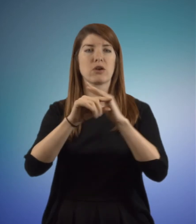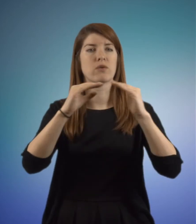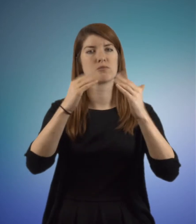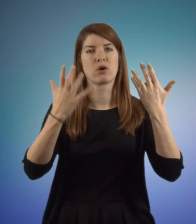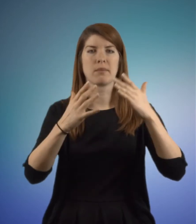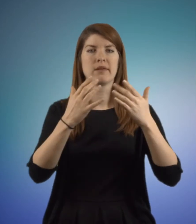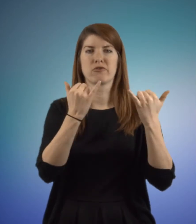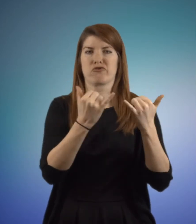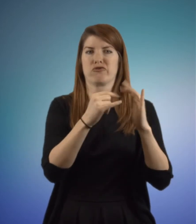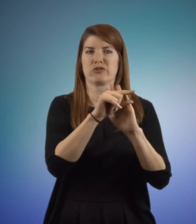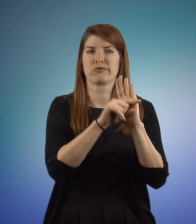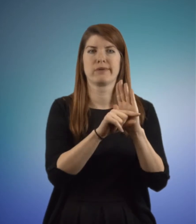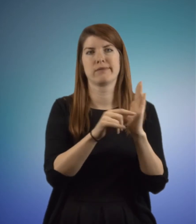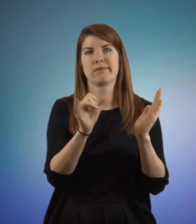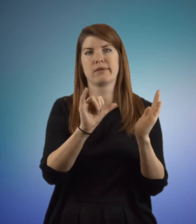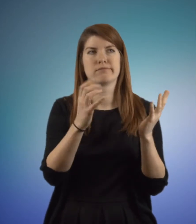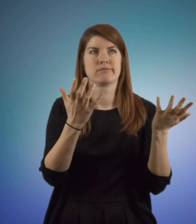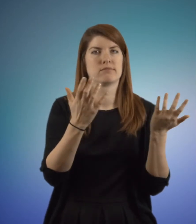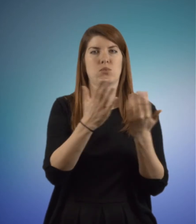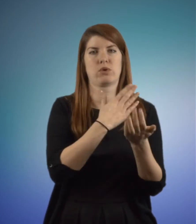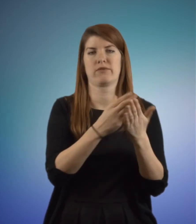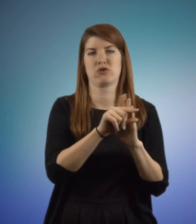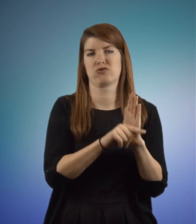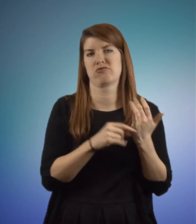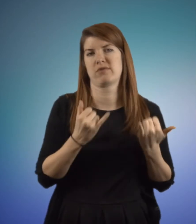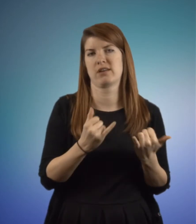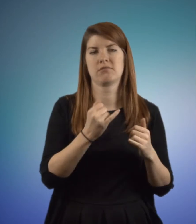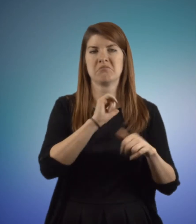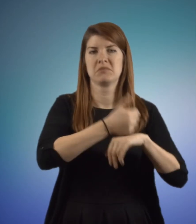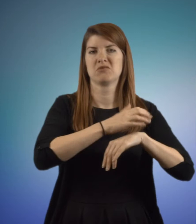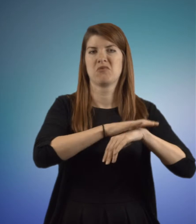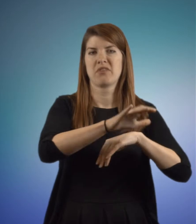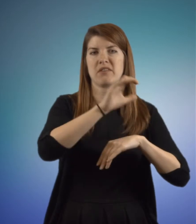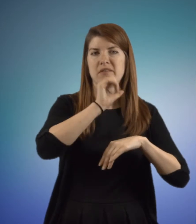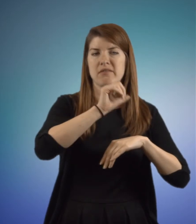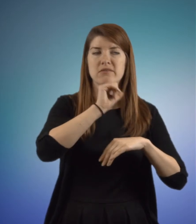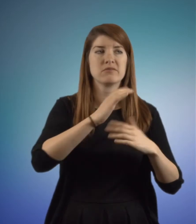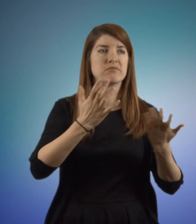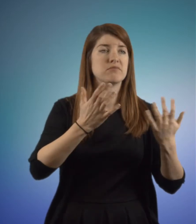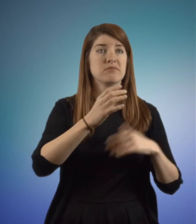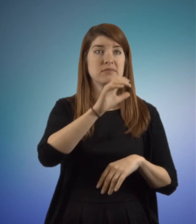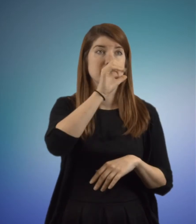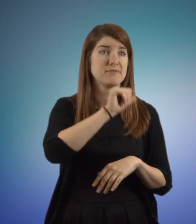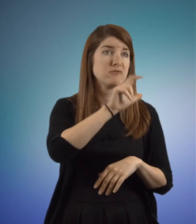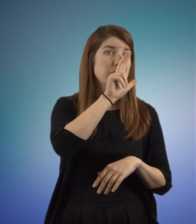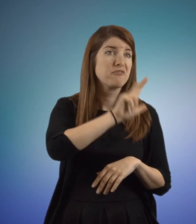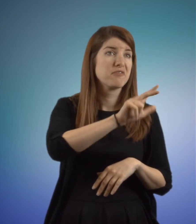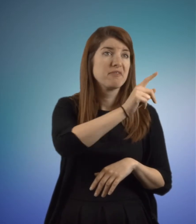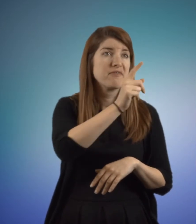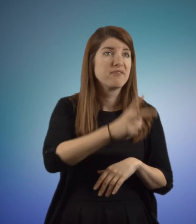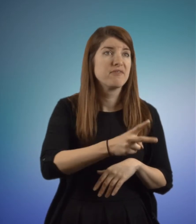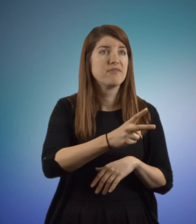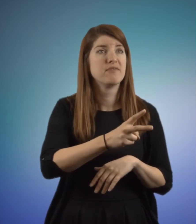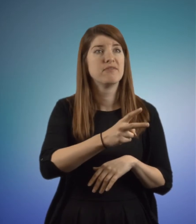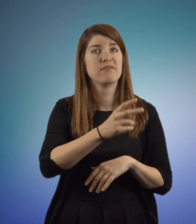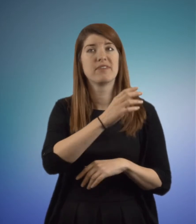Which would be whatever that is, if their chronological age is 3.5, grade equivalent on that test is 3.5.